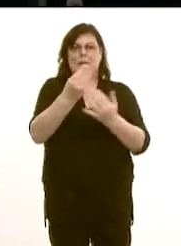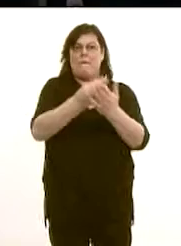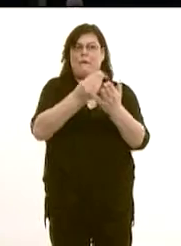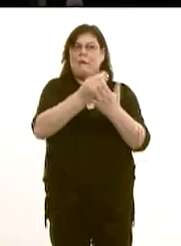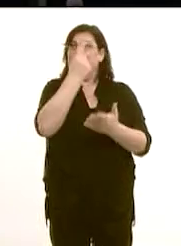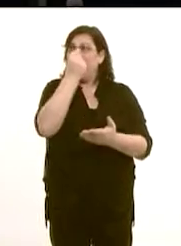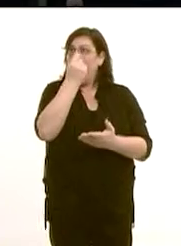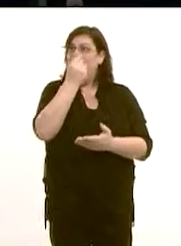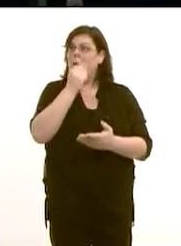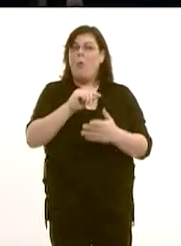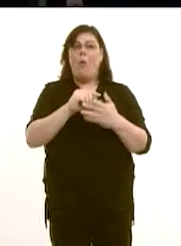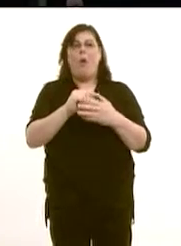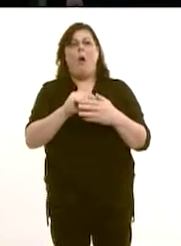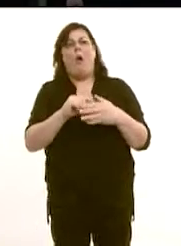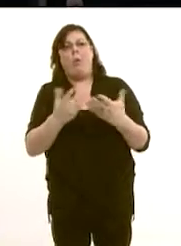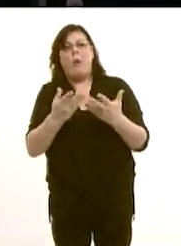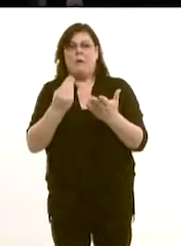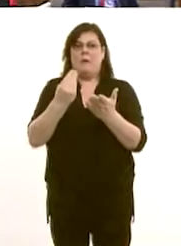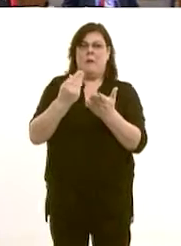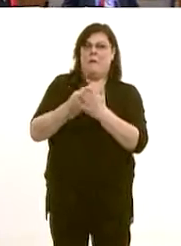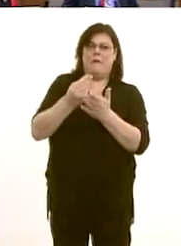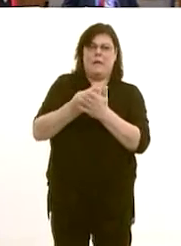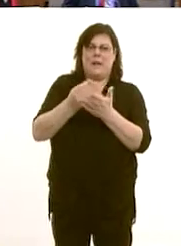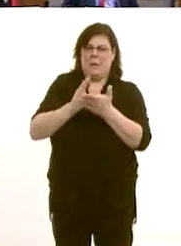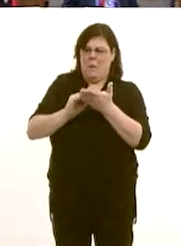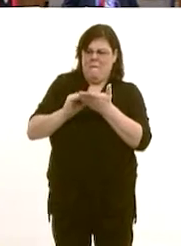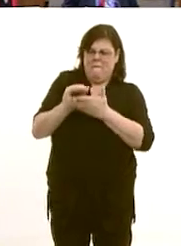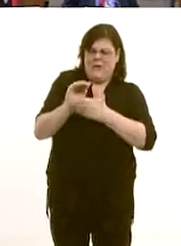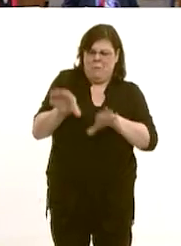Otherwise, the money will go, of course, to far too small a cohort to see the significant change that we all want to see.